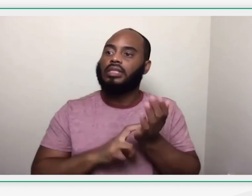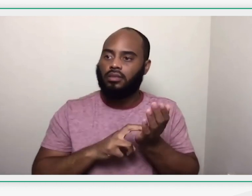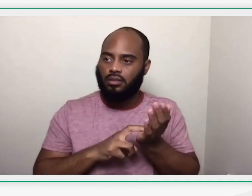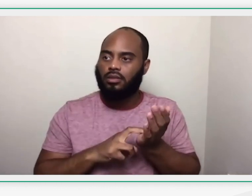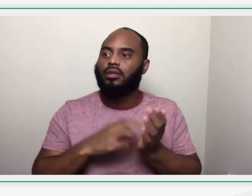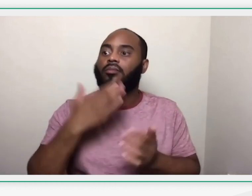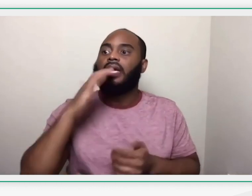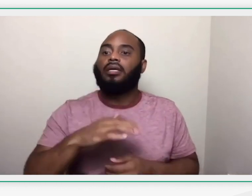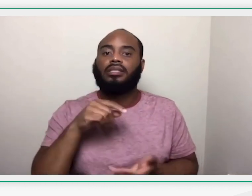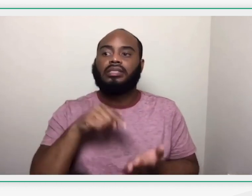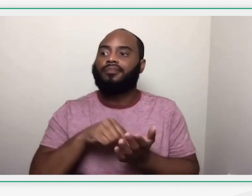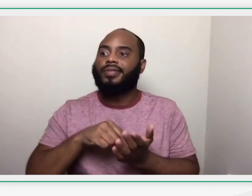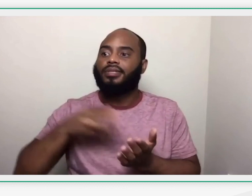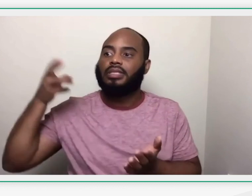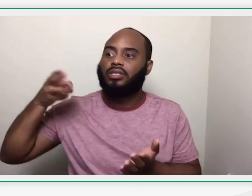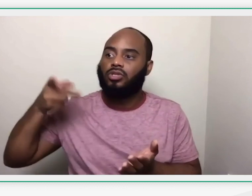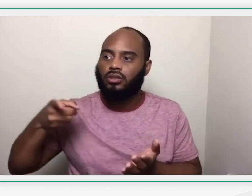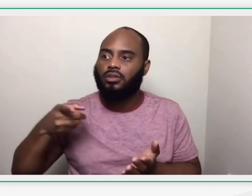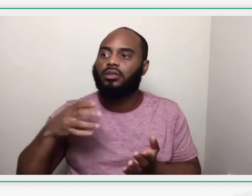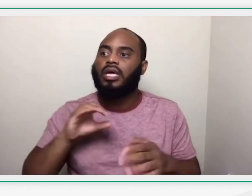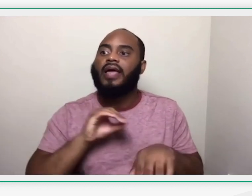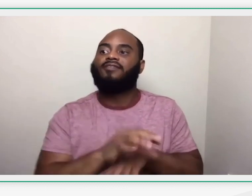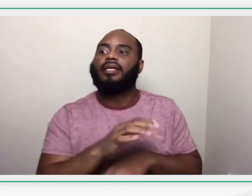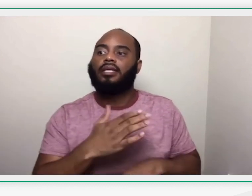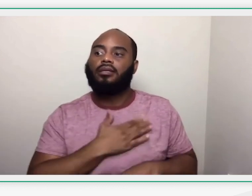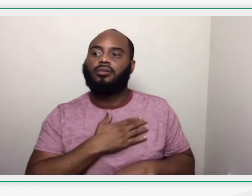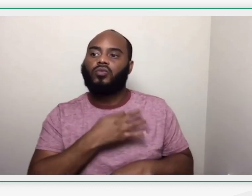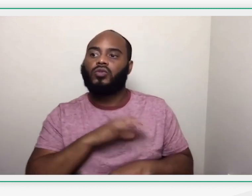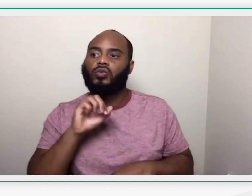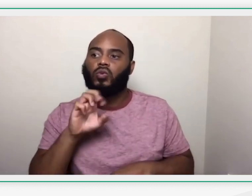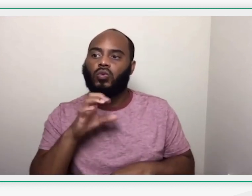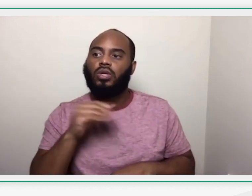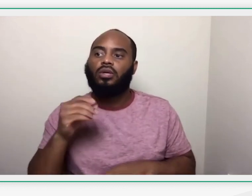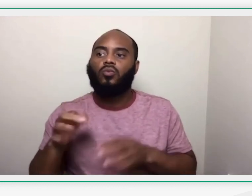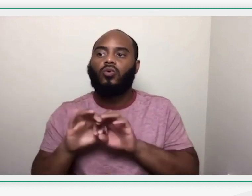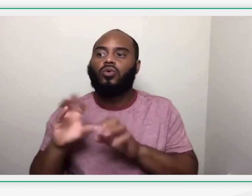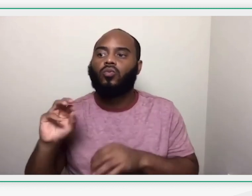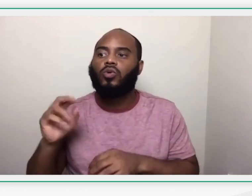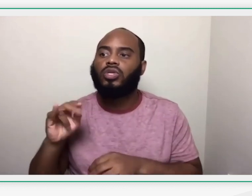Can a co-signer's bad history affect my credit score or my creditworthiness?